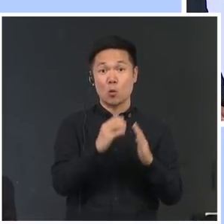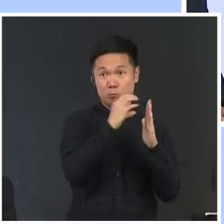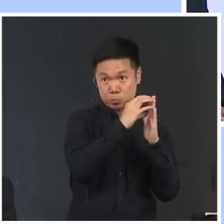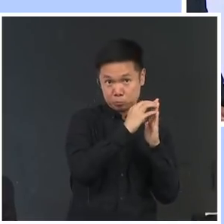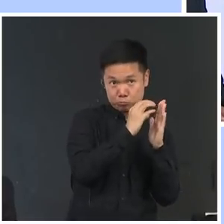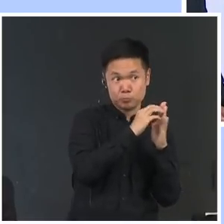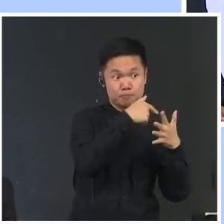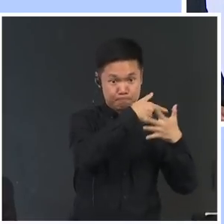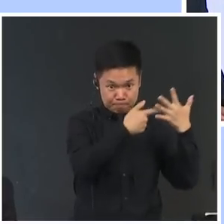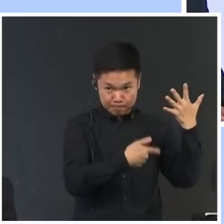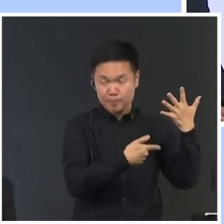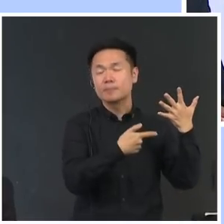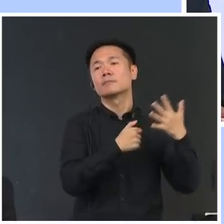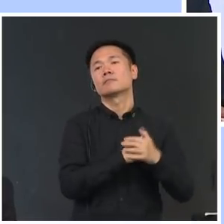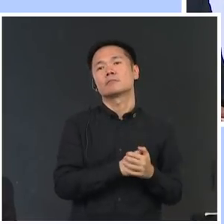30 covers participation in